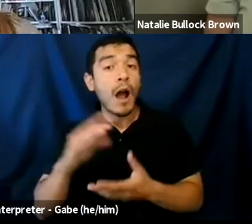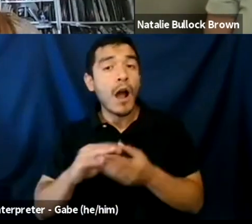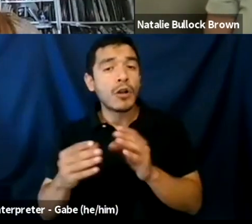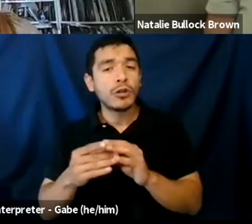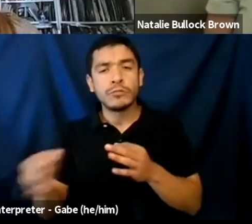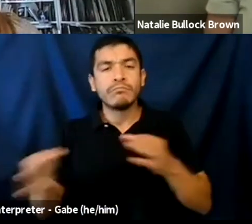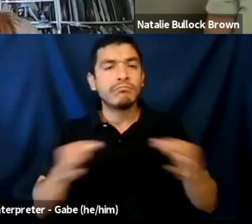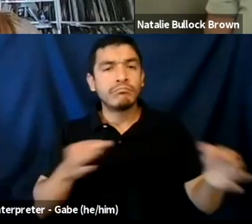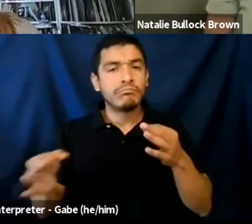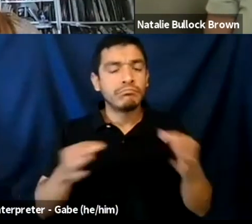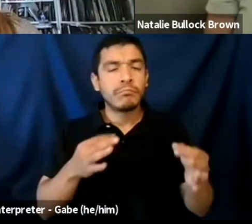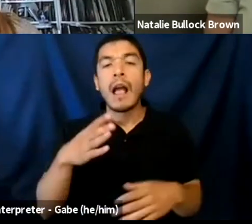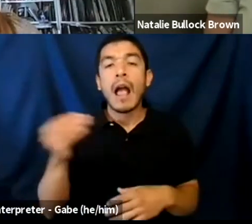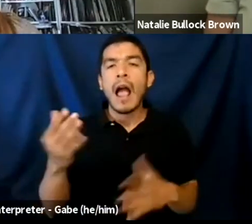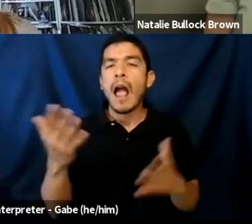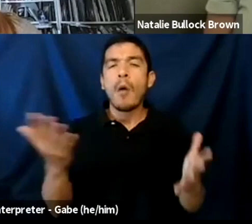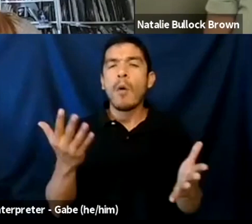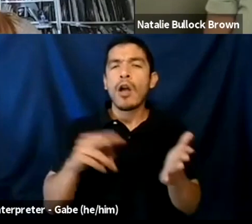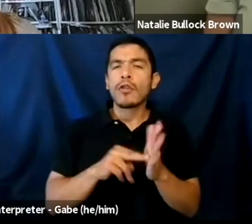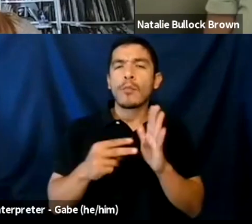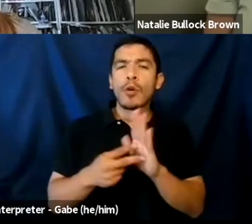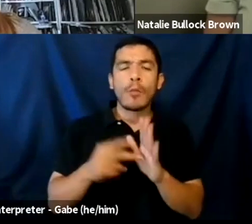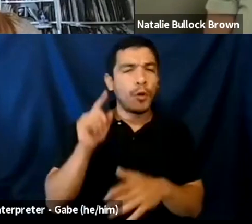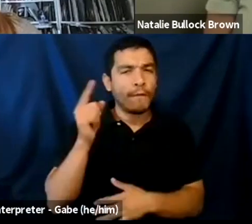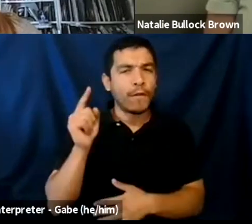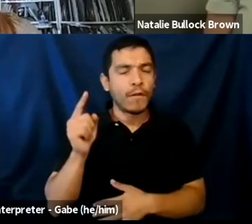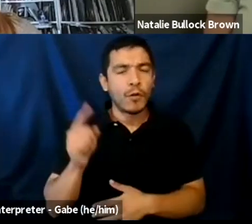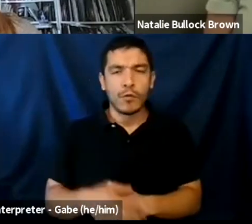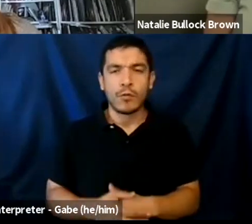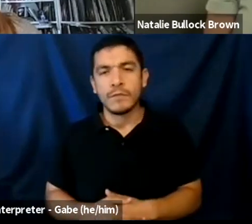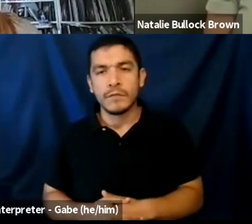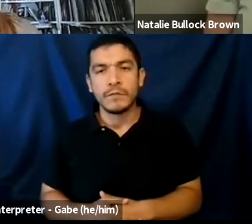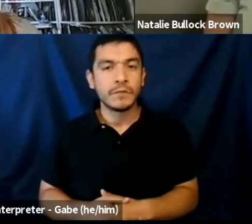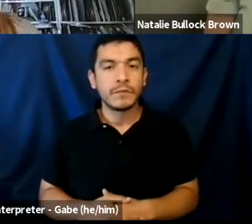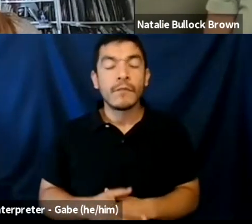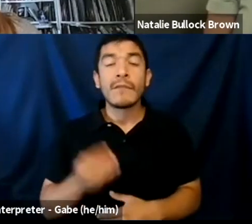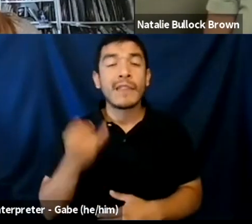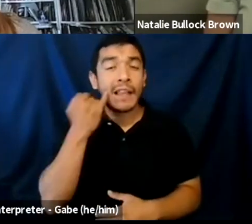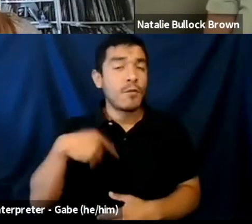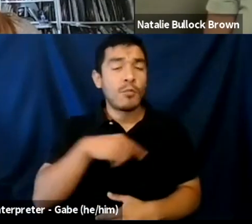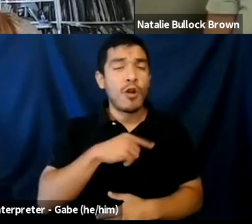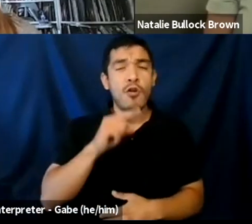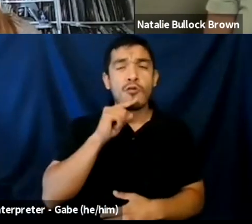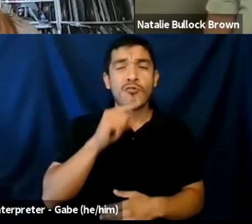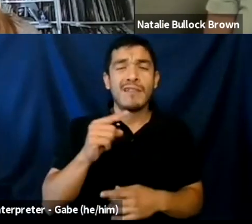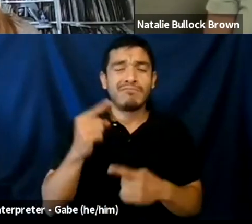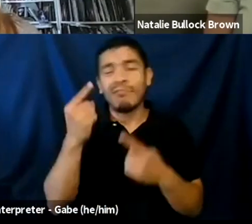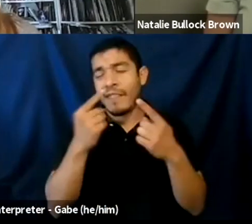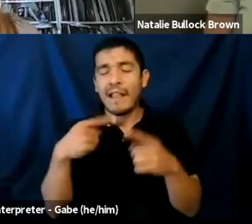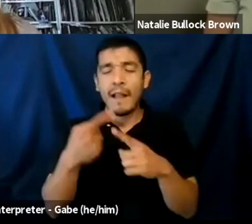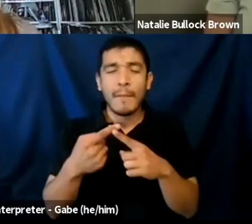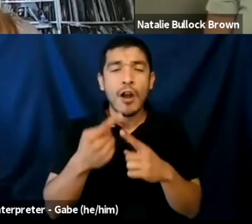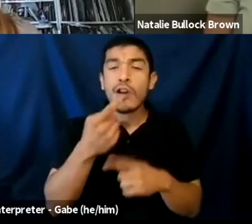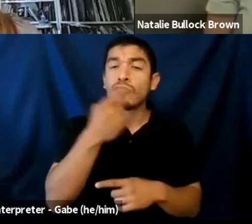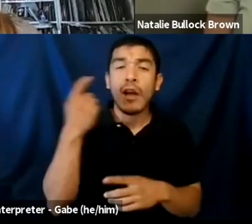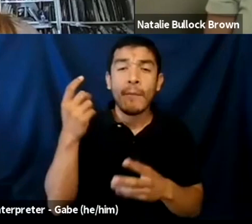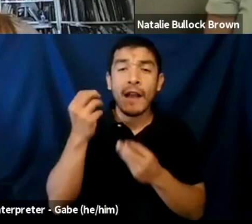And what purpose does that serve? And so, if we're really thinking about trauma informed, right? As it relates to media,